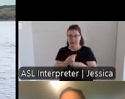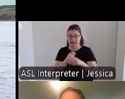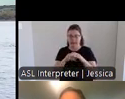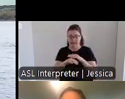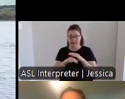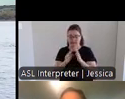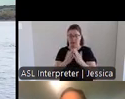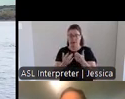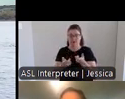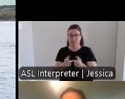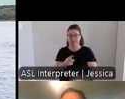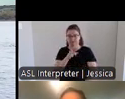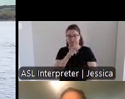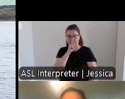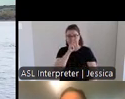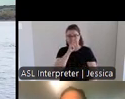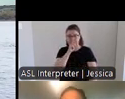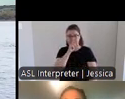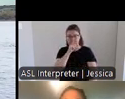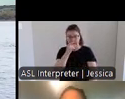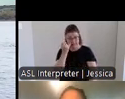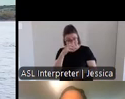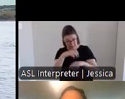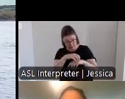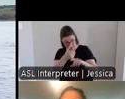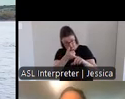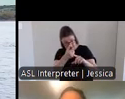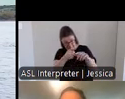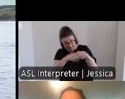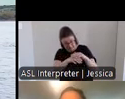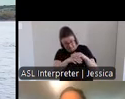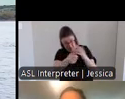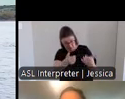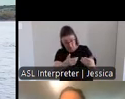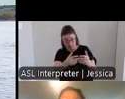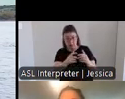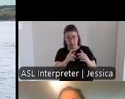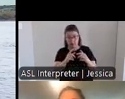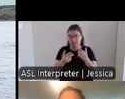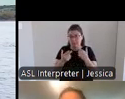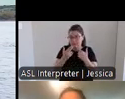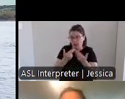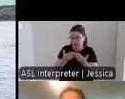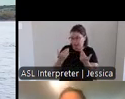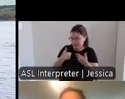Um, even if the platform itself is super accessible, there might be little things that you as an author could do